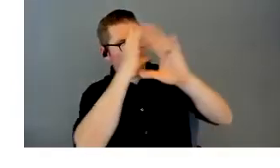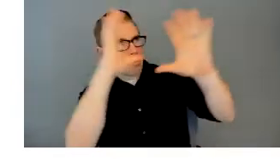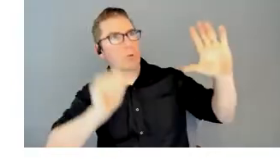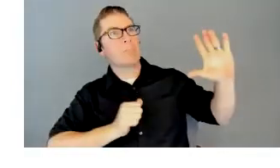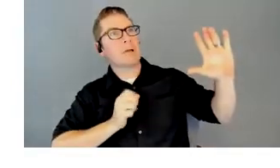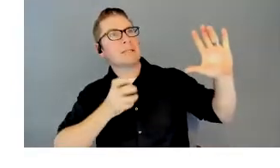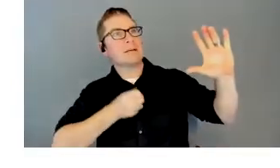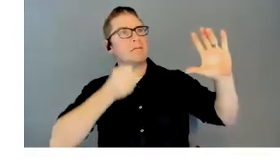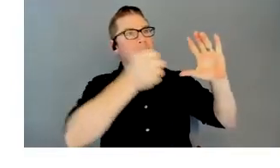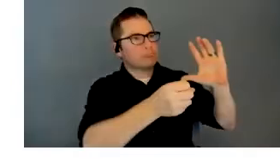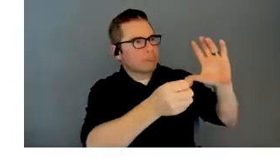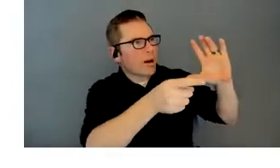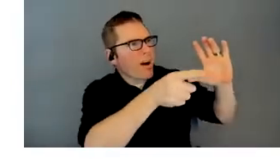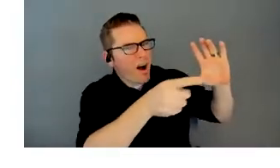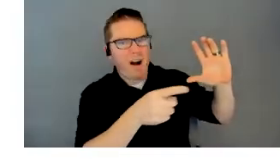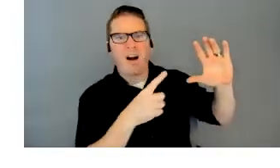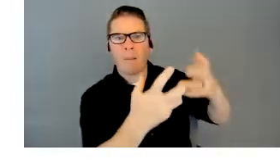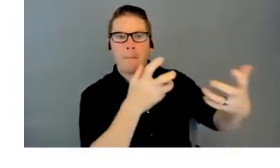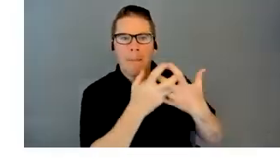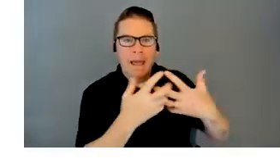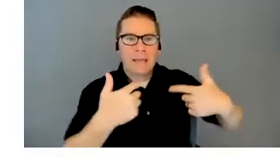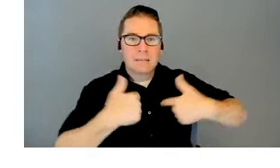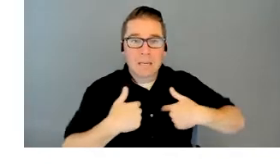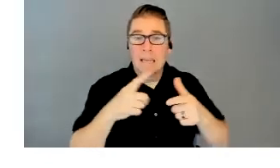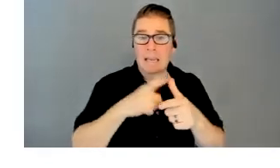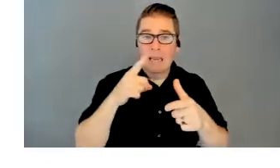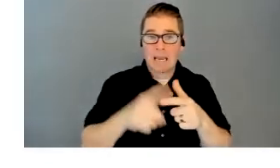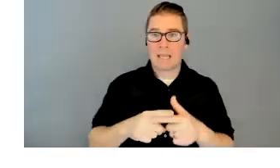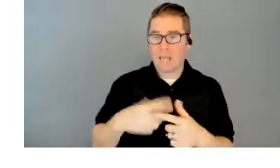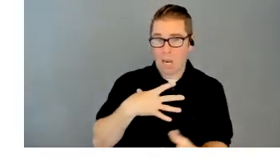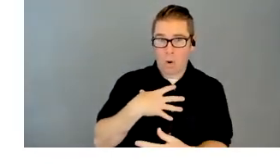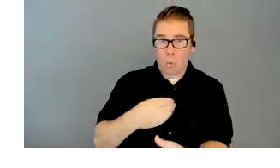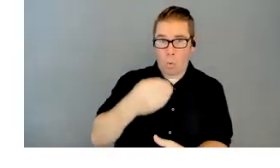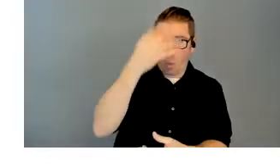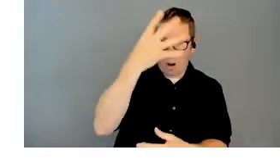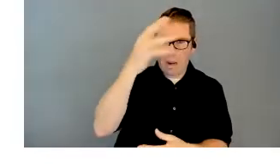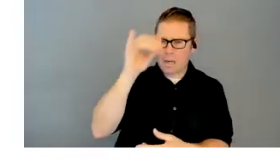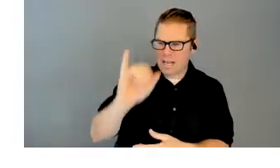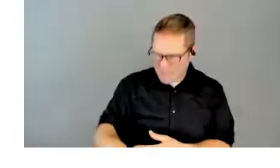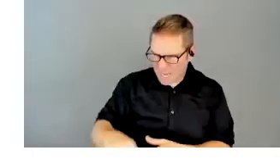deconstructing whiteness as the norm, which which is really about deconstructing